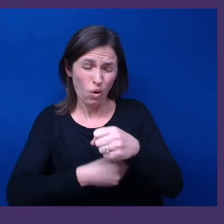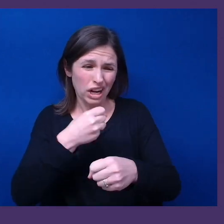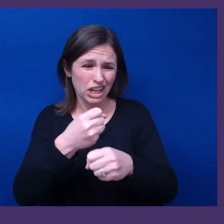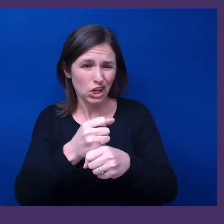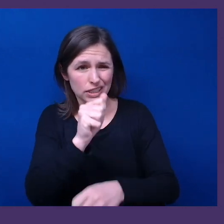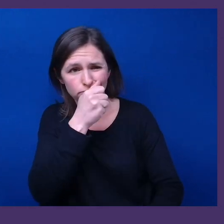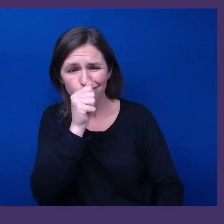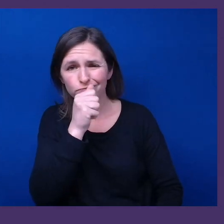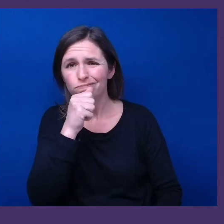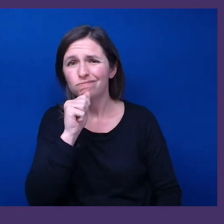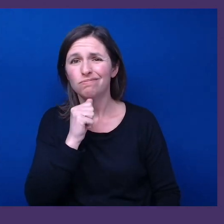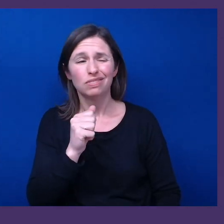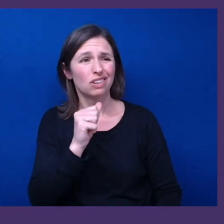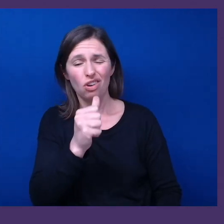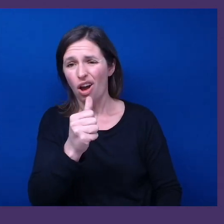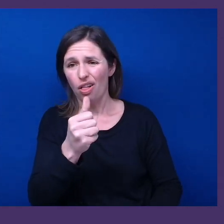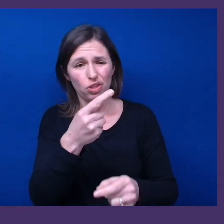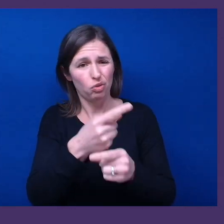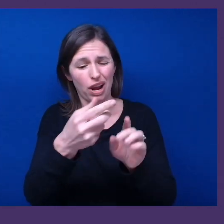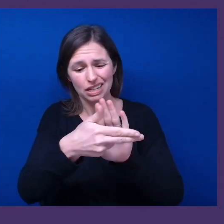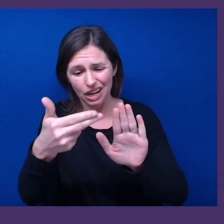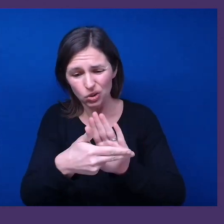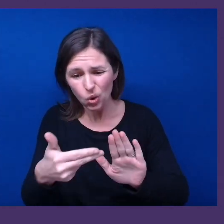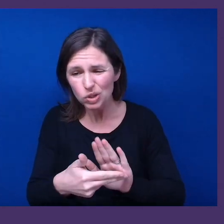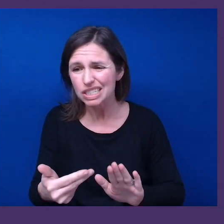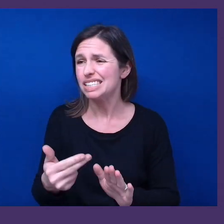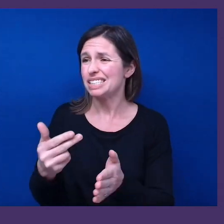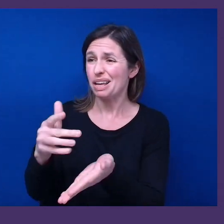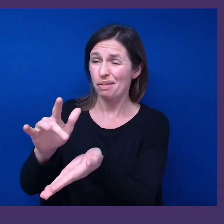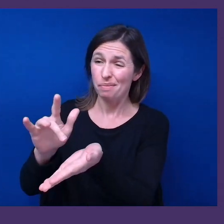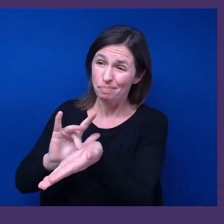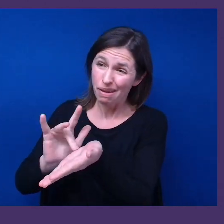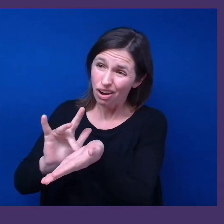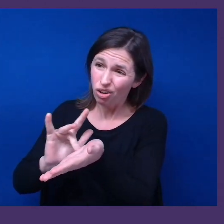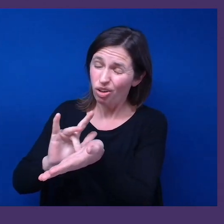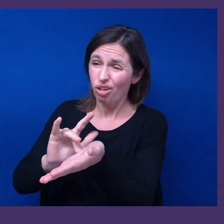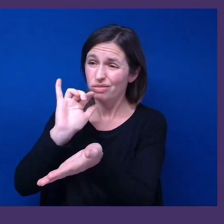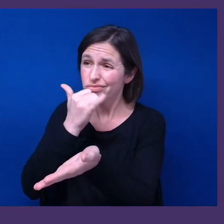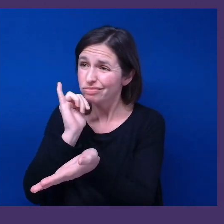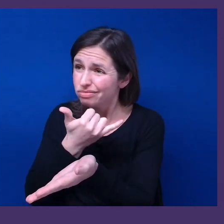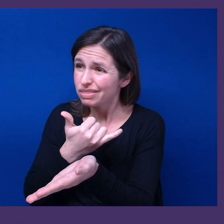as well as countless prior surgeries that resulted in life-altering complications.